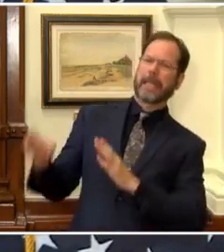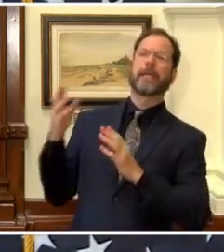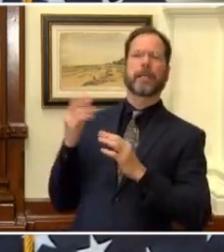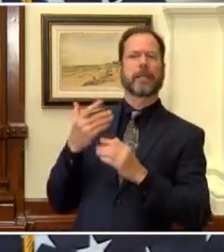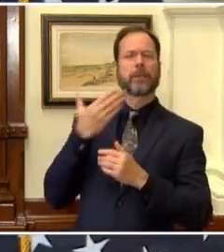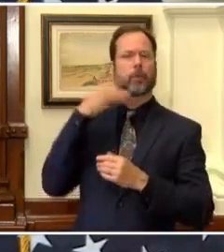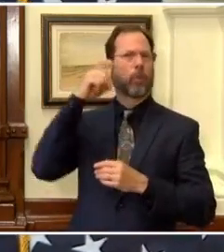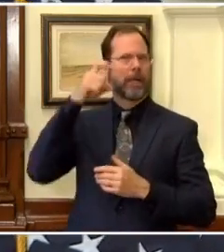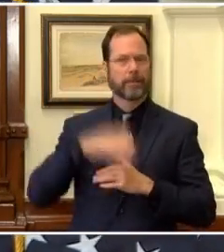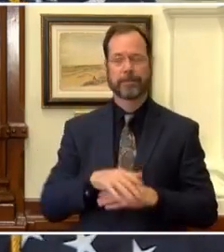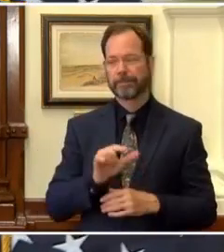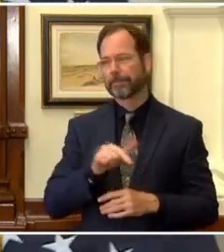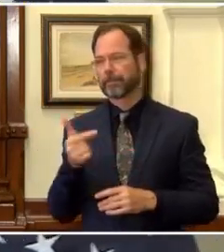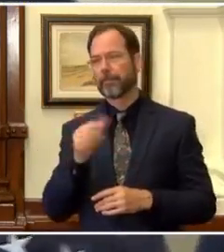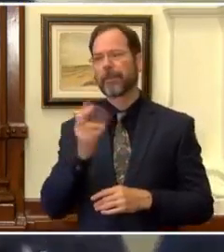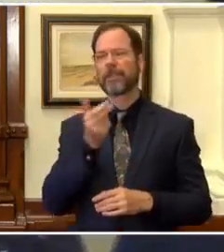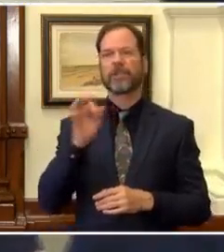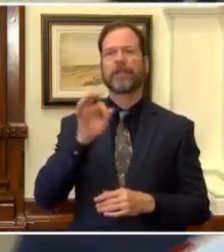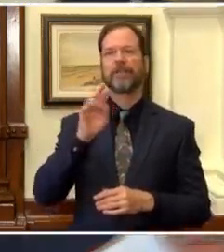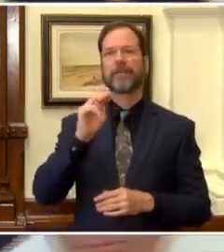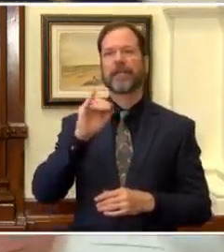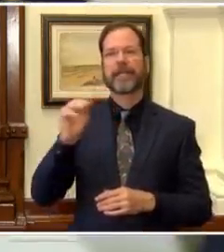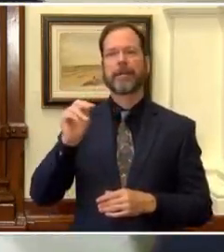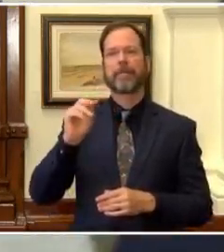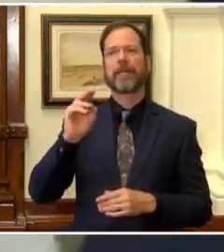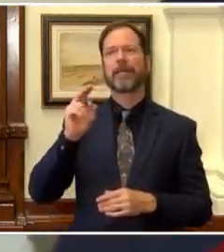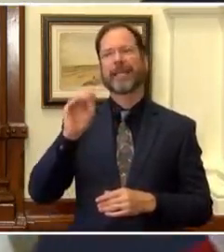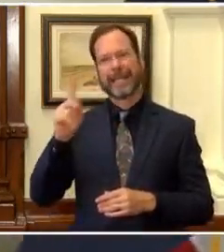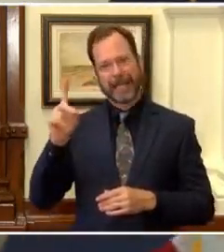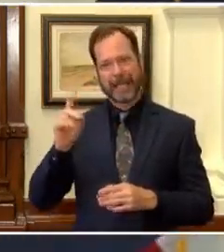IT IS NOT A DEMAND RIGHT NOW, BUT IT'S GOOD TO BE AHEAD OF THE CURVE.